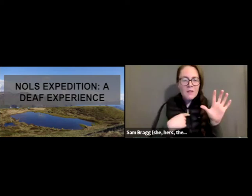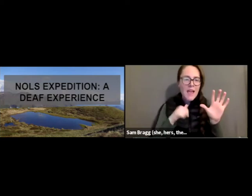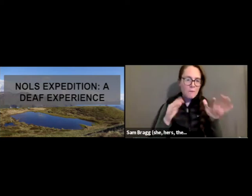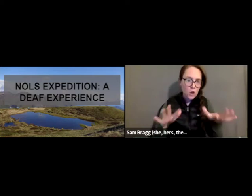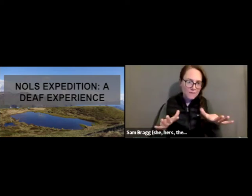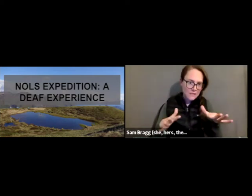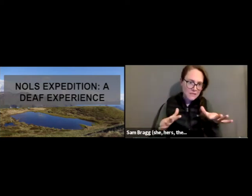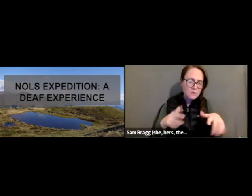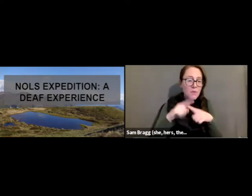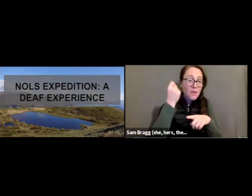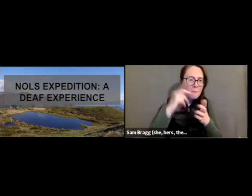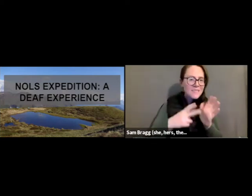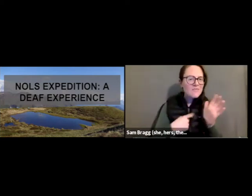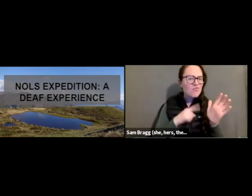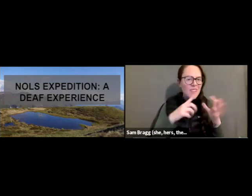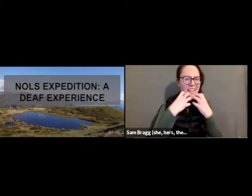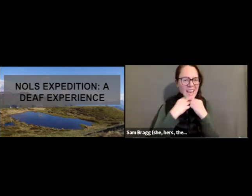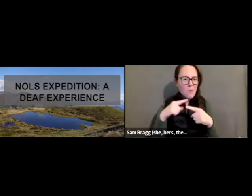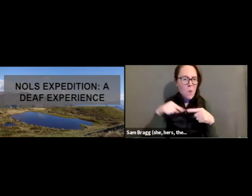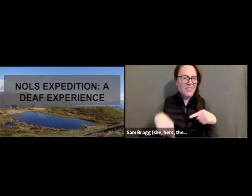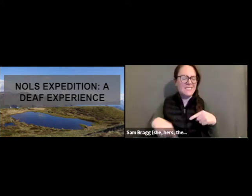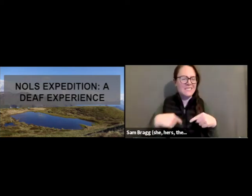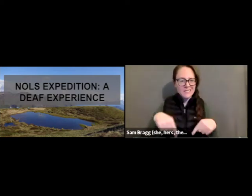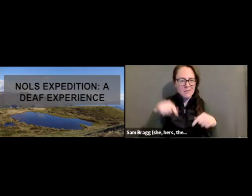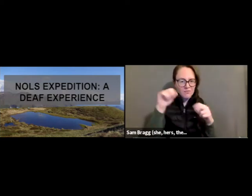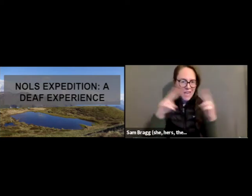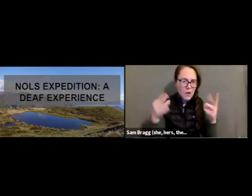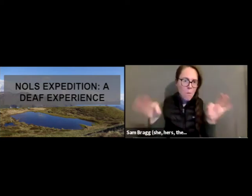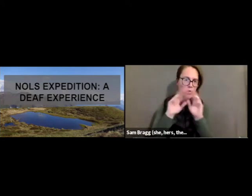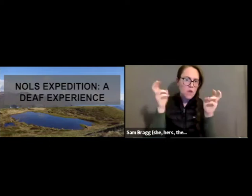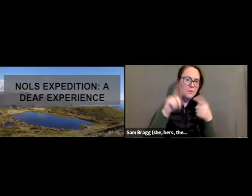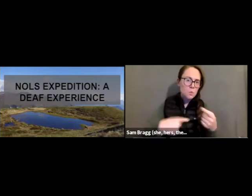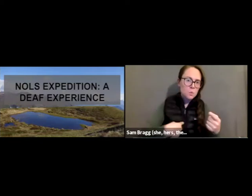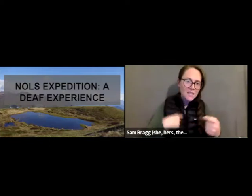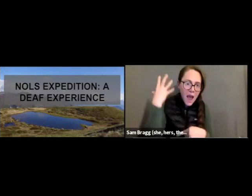to be here tonight! I just want to let you know that I am little nervous because I really care